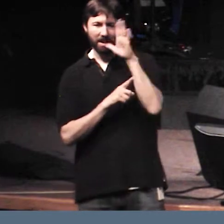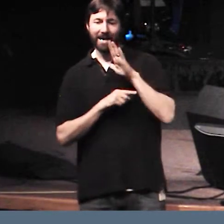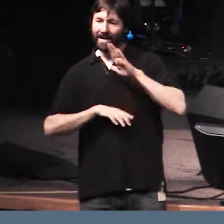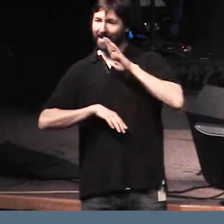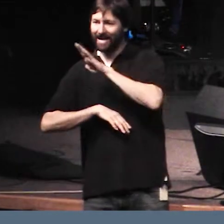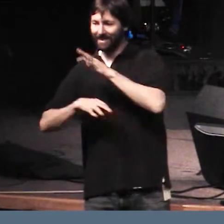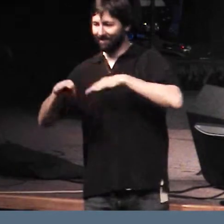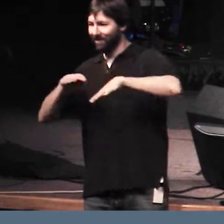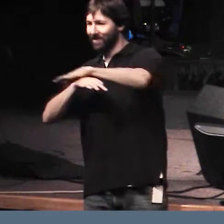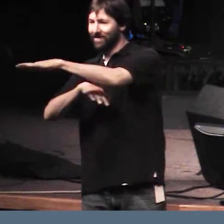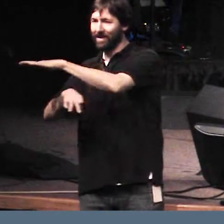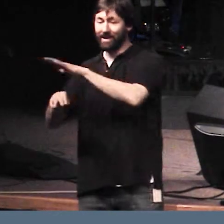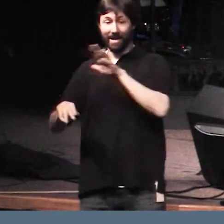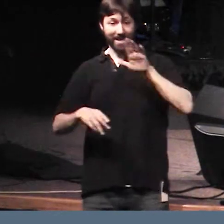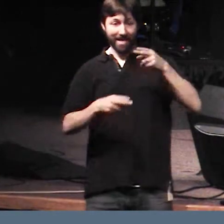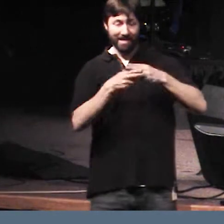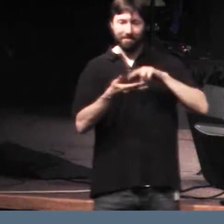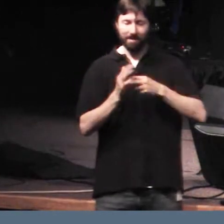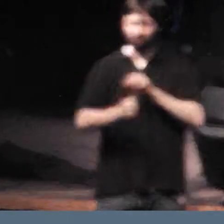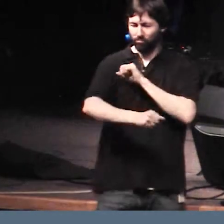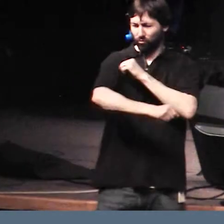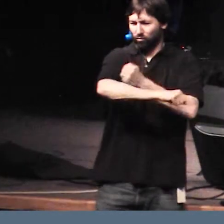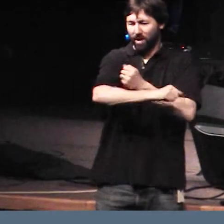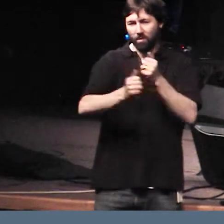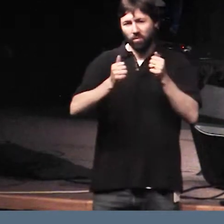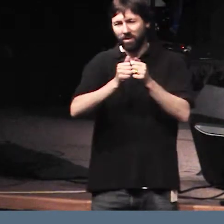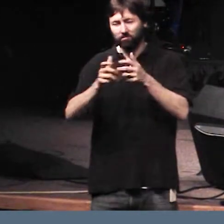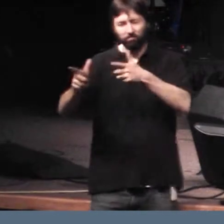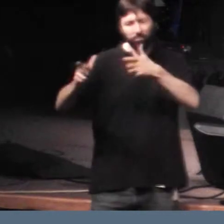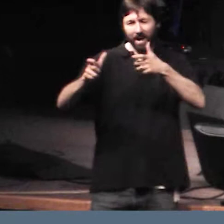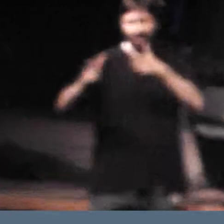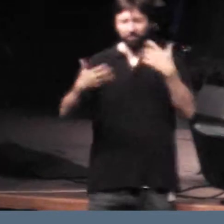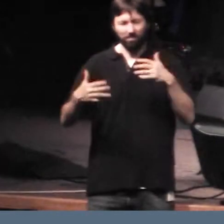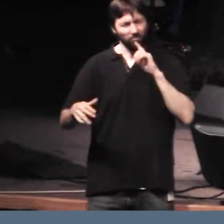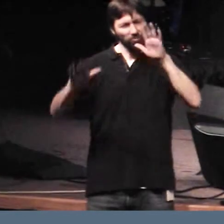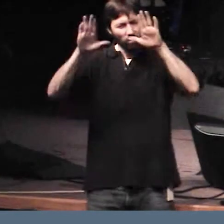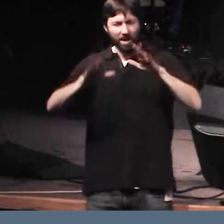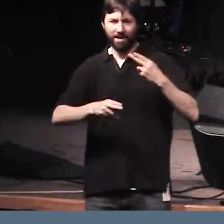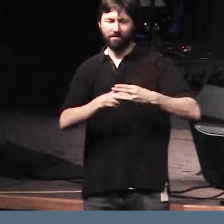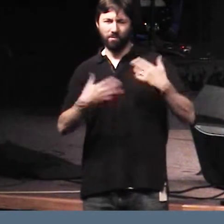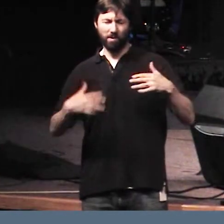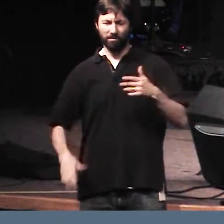Boaz's name actually means strength with speed it's a great name isn't it? swift